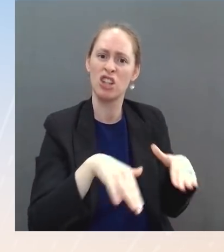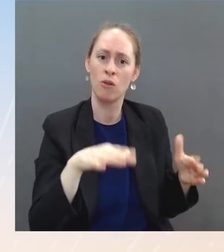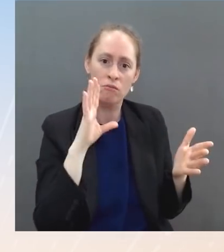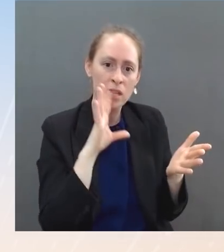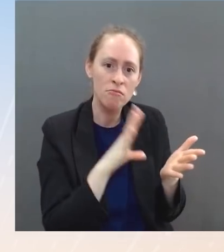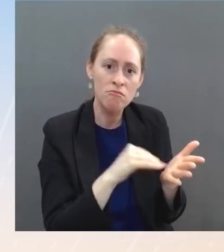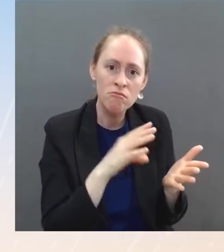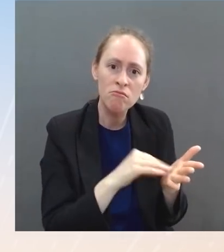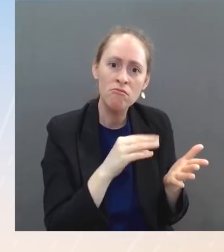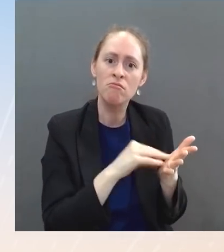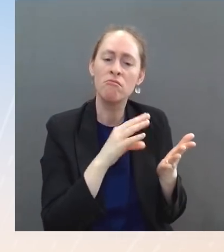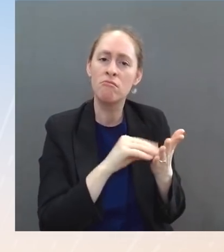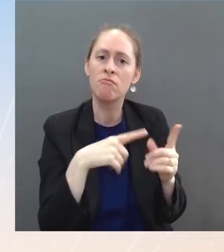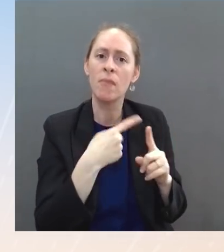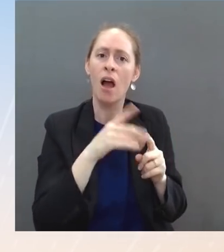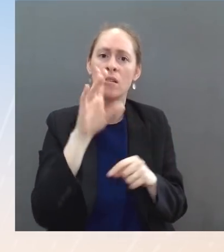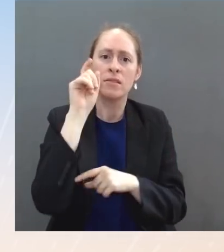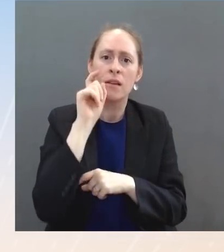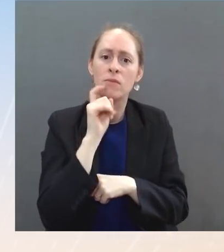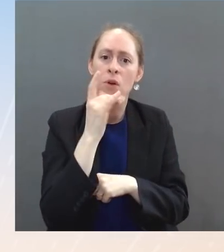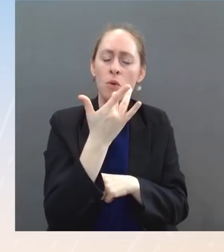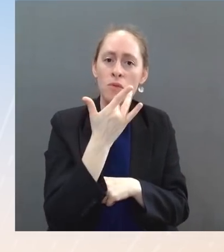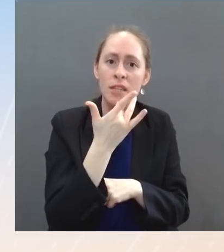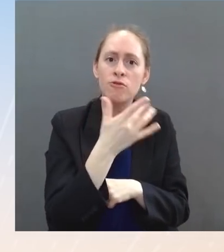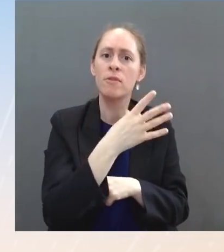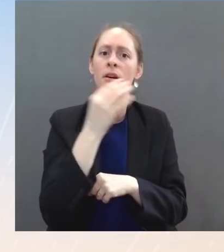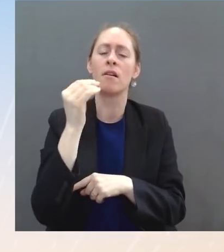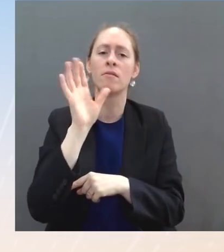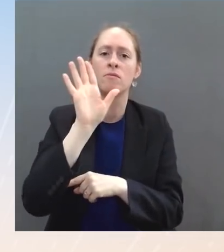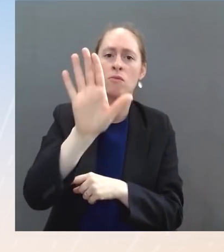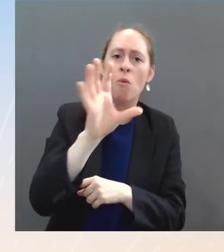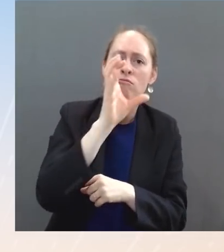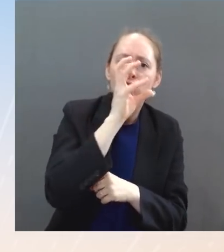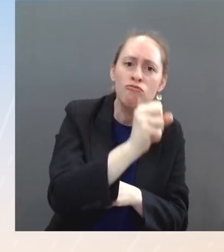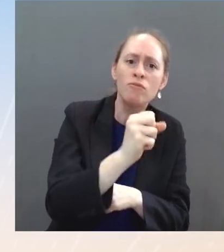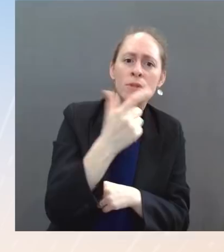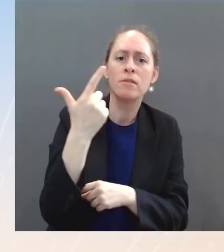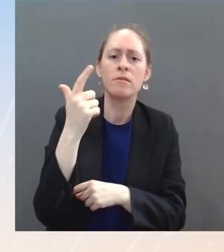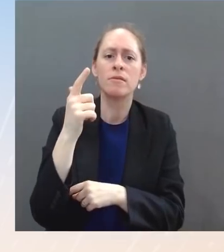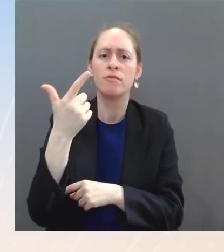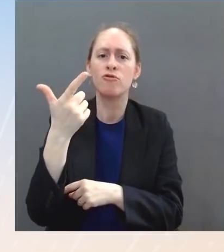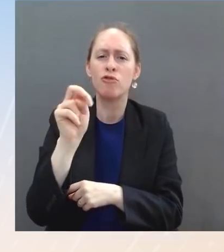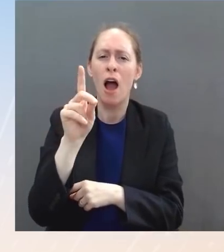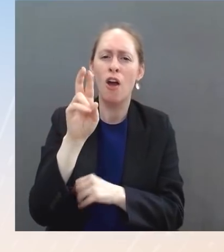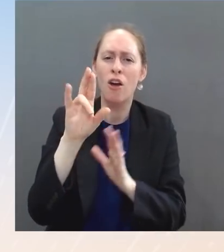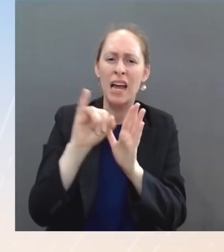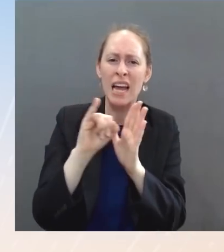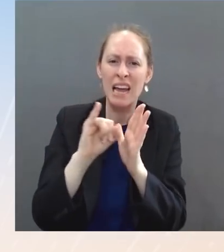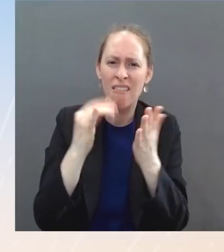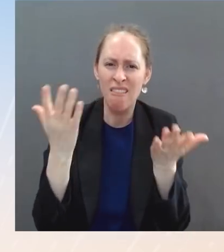Peter, we have spoken to the "Don't Say Gay" bill in the past -- I believe is what you're referring to -- The Press: Right.